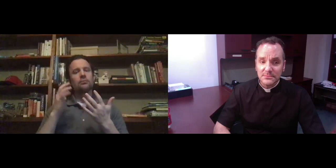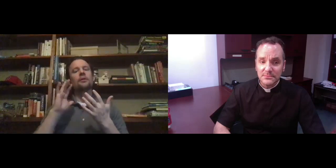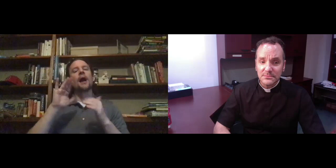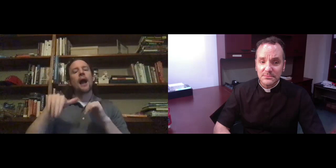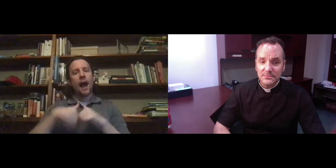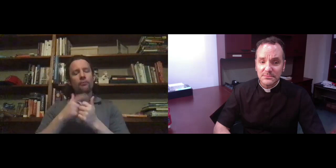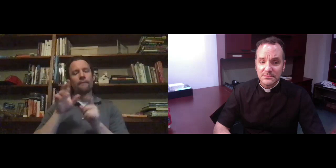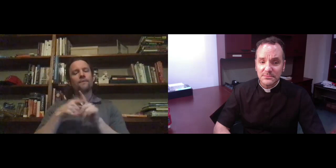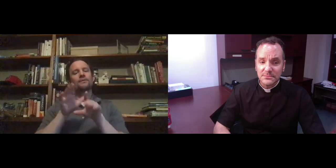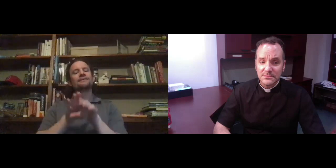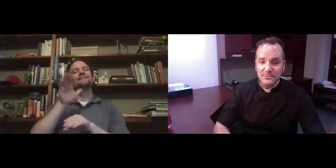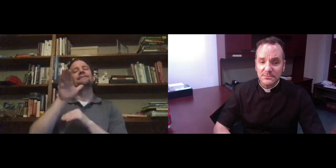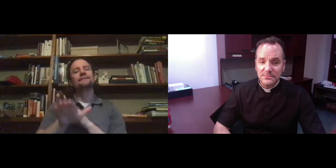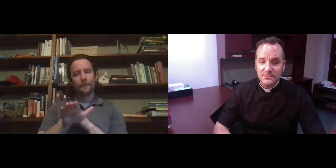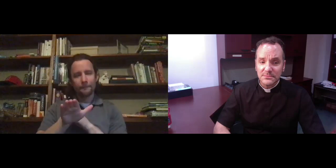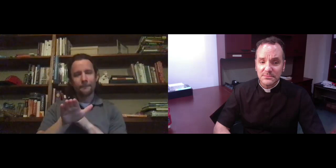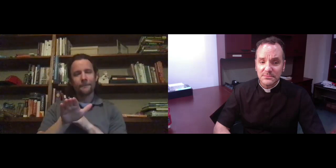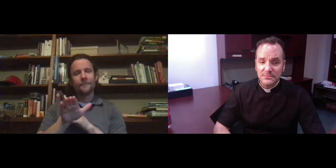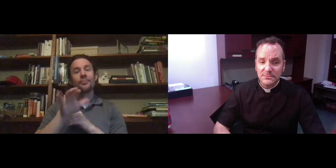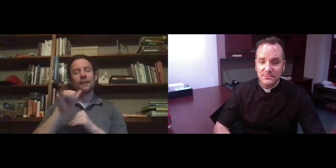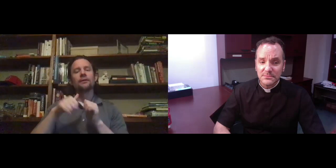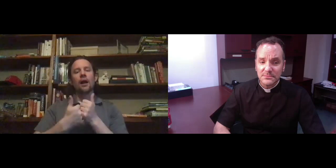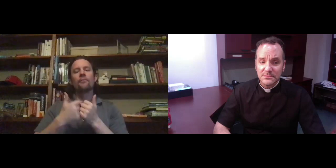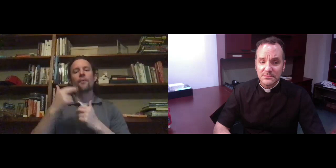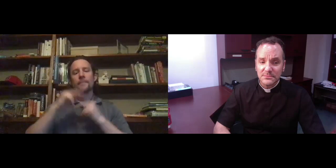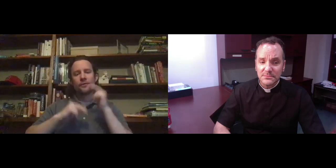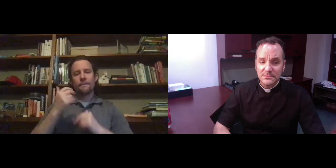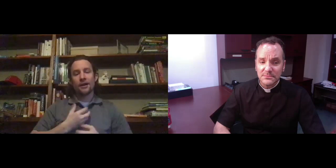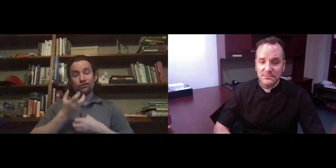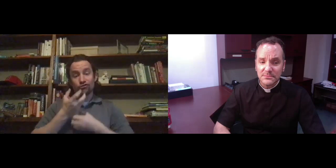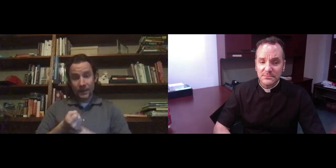Jesus and I still followed him and focused on